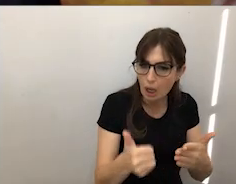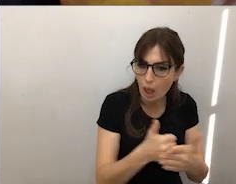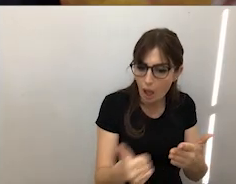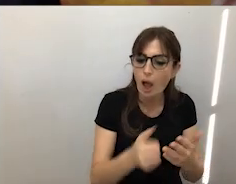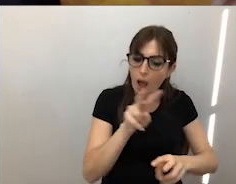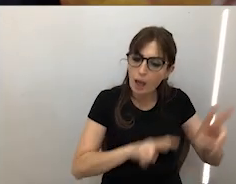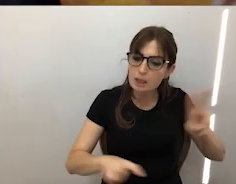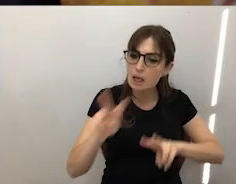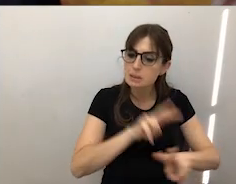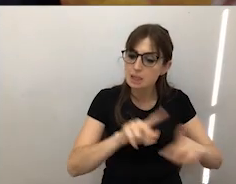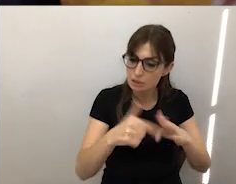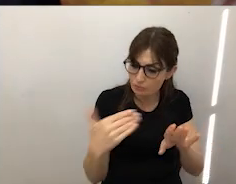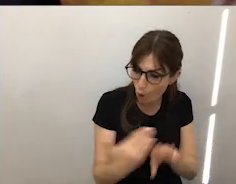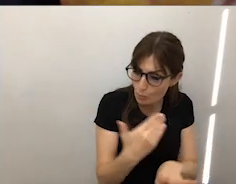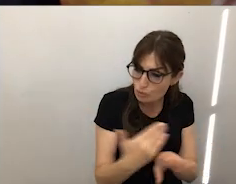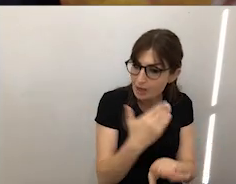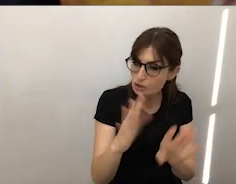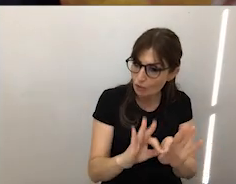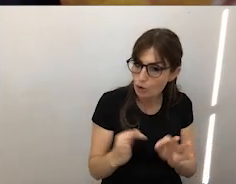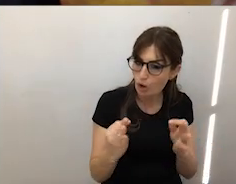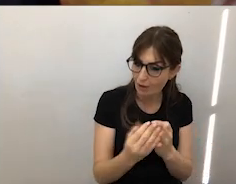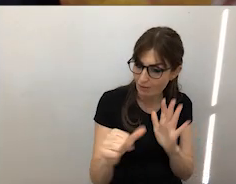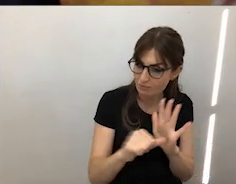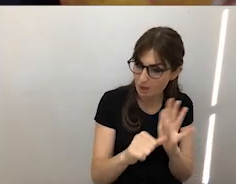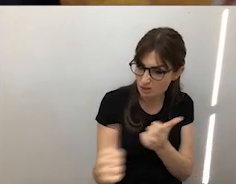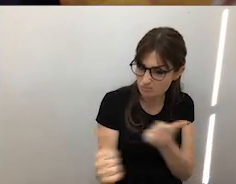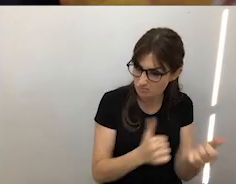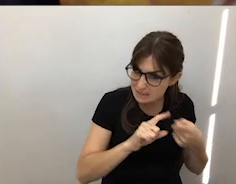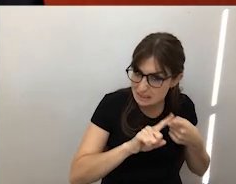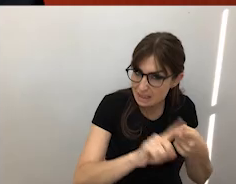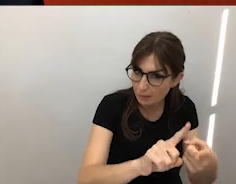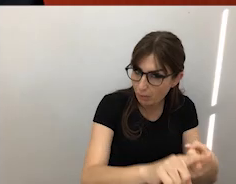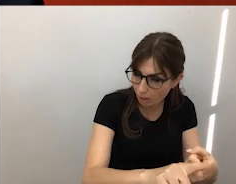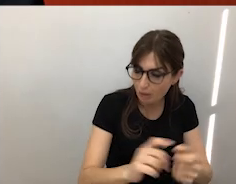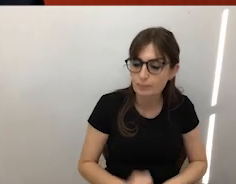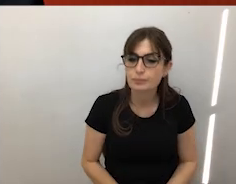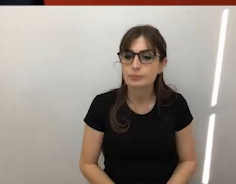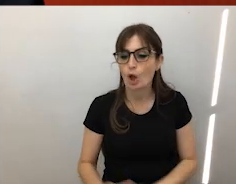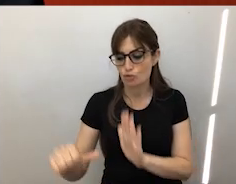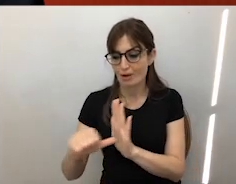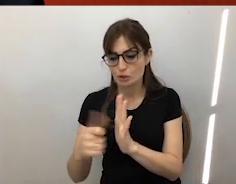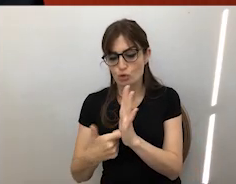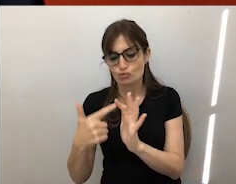and assess whether the operations of the organisation are financially sustainable. What is revenue? Revenue